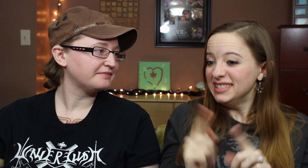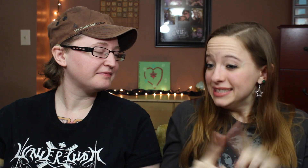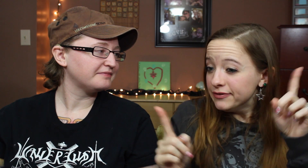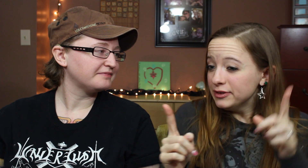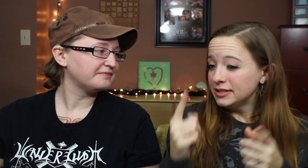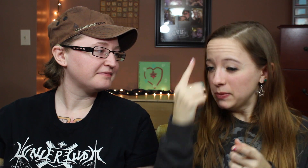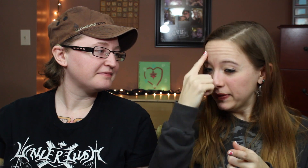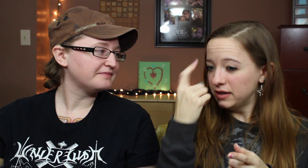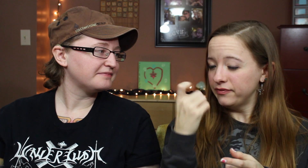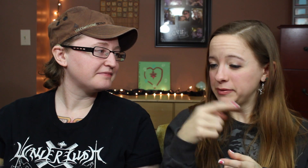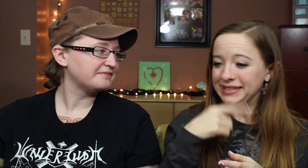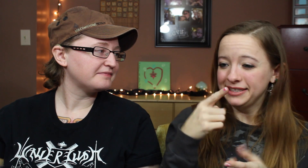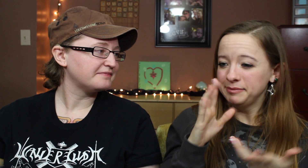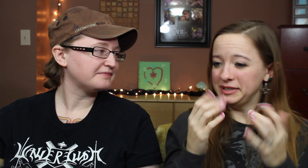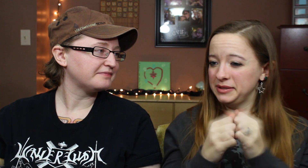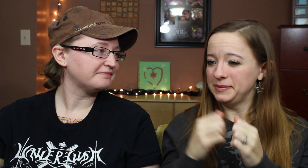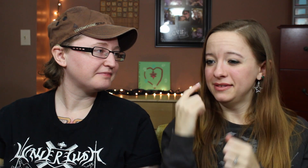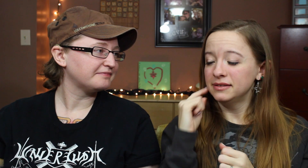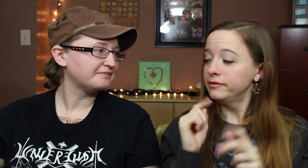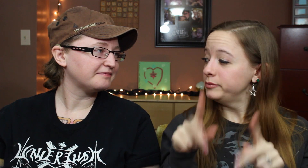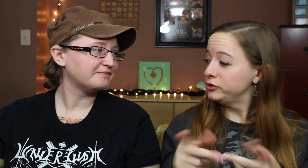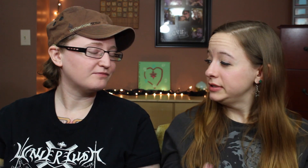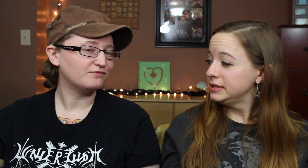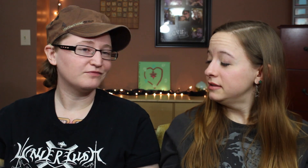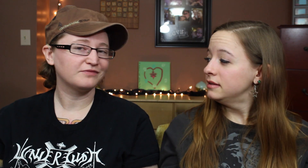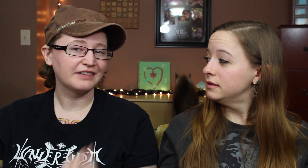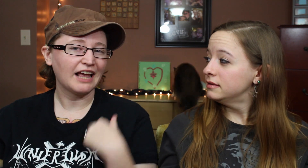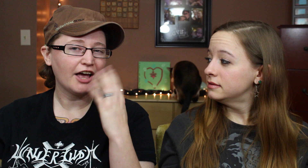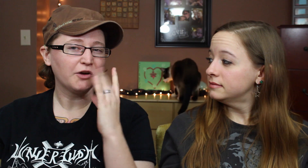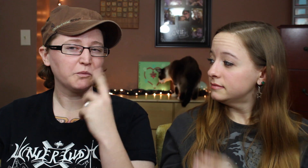You know like how it's different for a Deaf person. What you think compared to a hearing